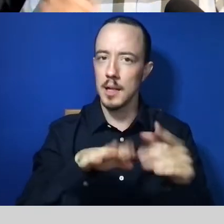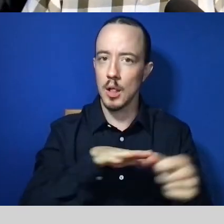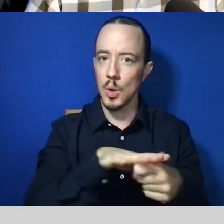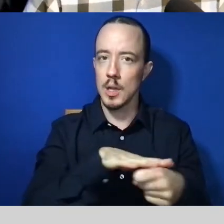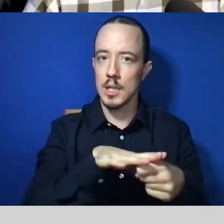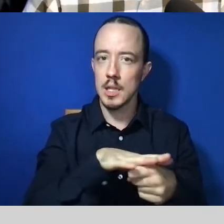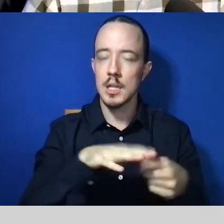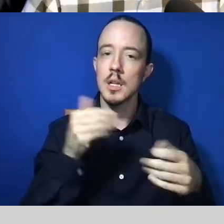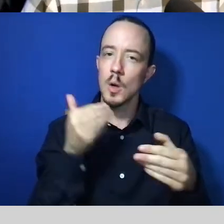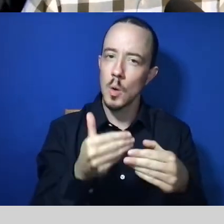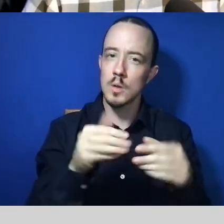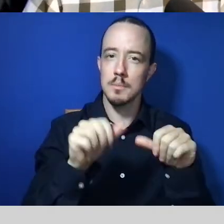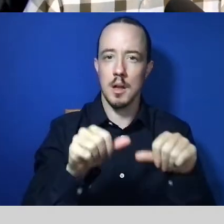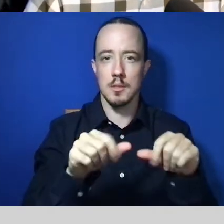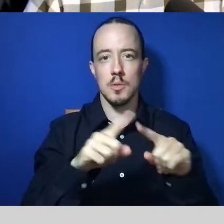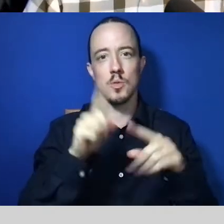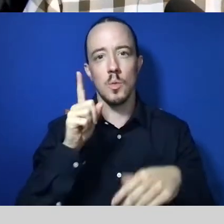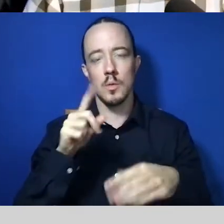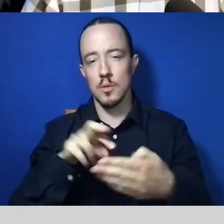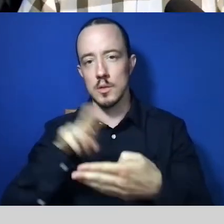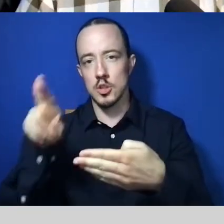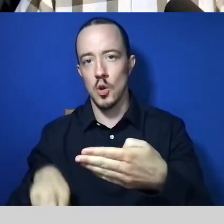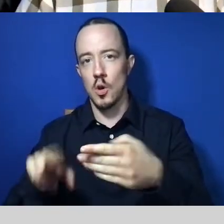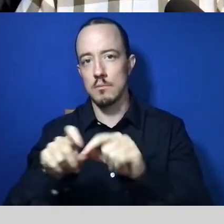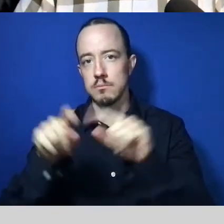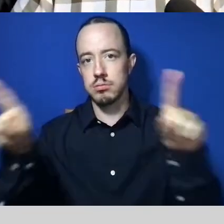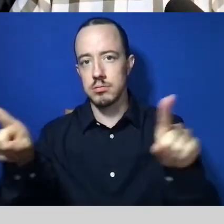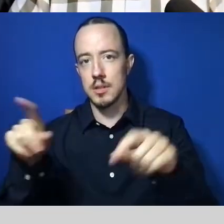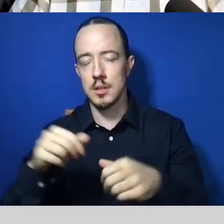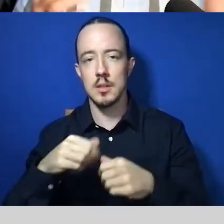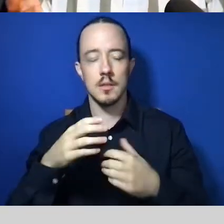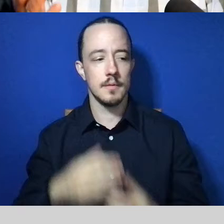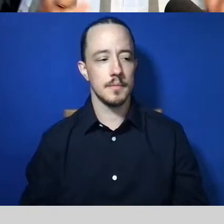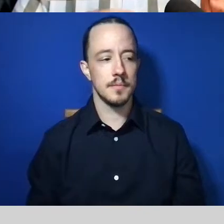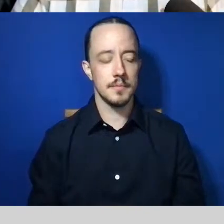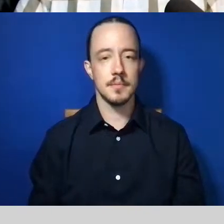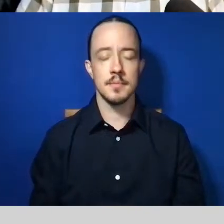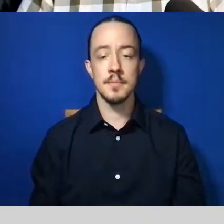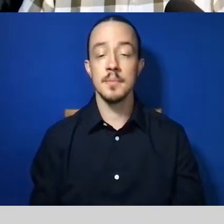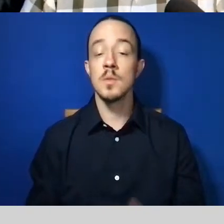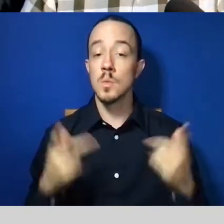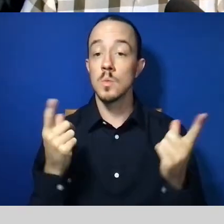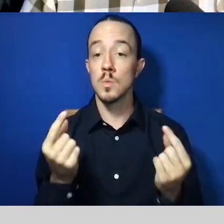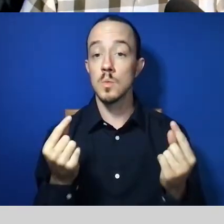to what we end up deploying into production. So to accomplish that, we use Docker and Docker Compose